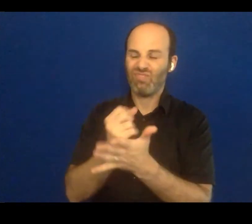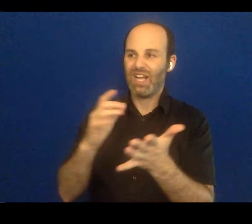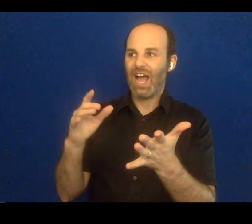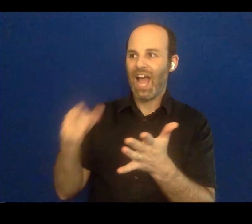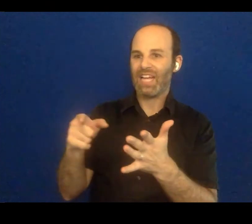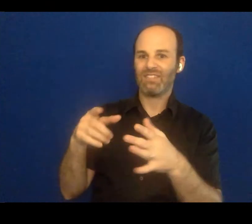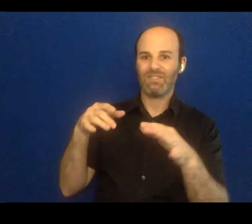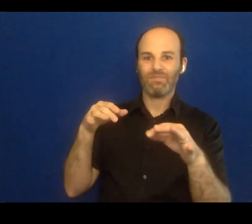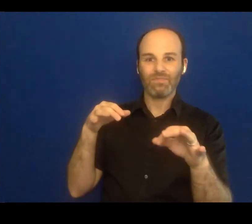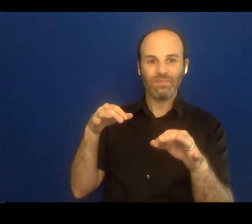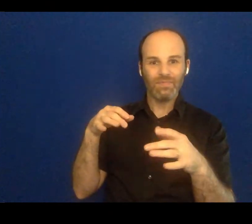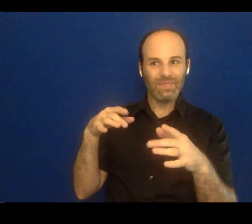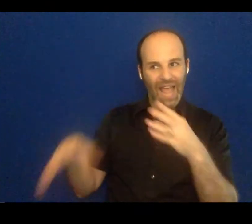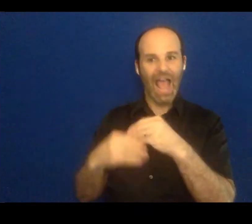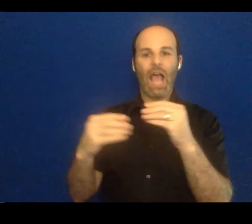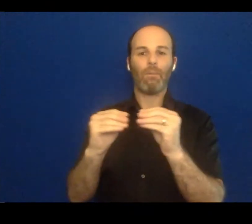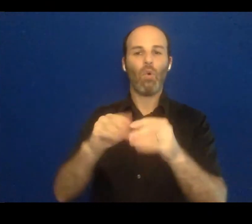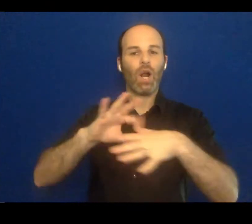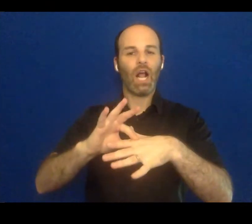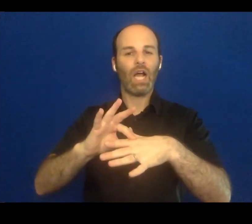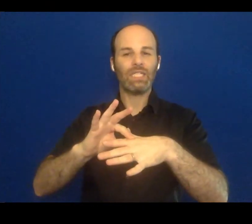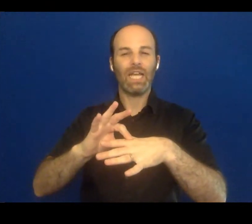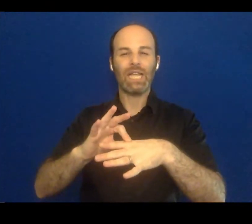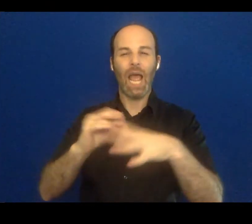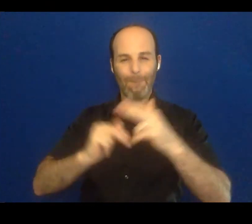CURRICULUM AND I AM TRYING TO INSERT MATERIALS AND BUILDING